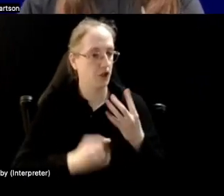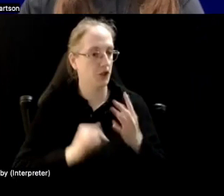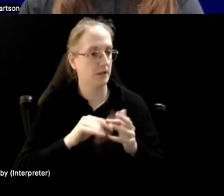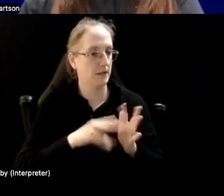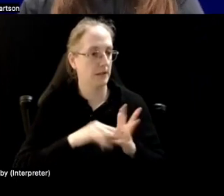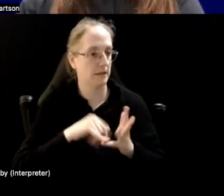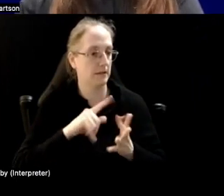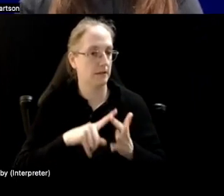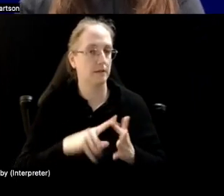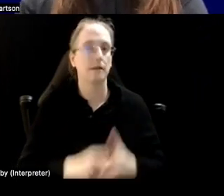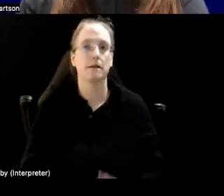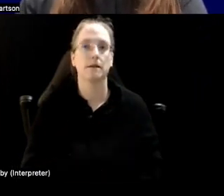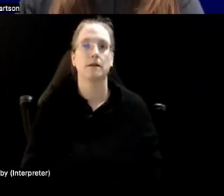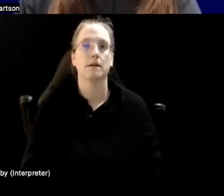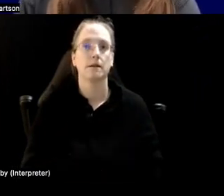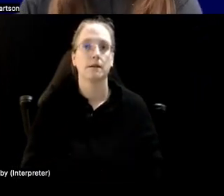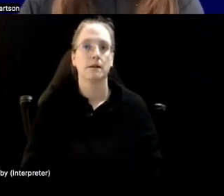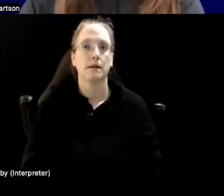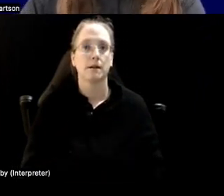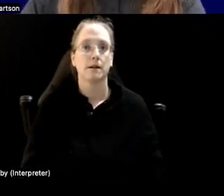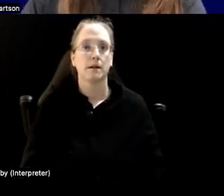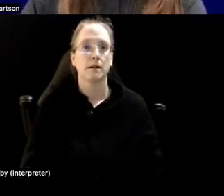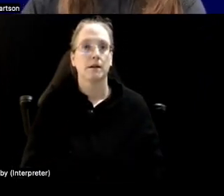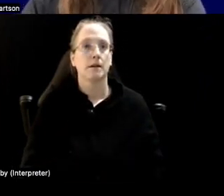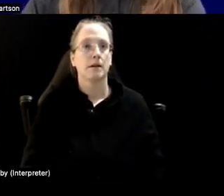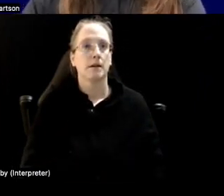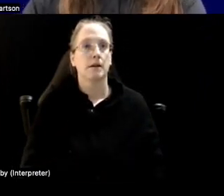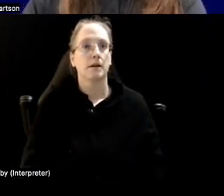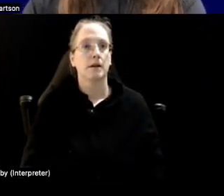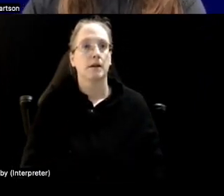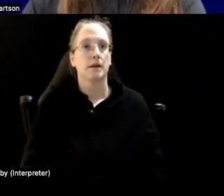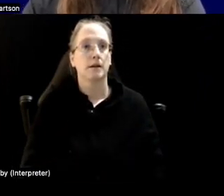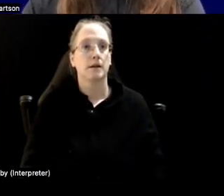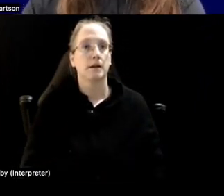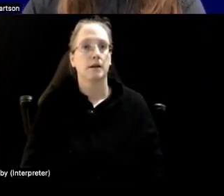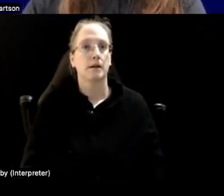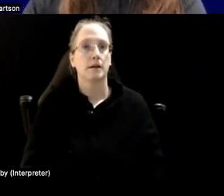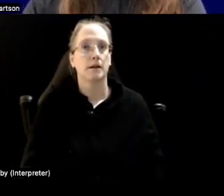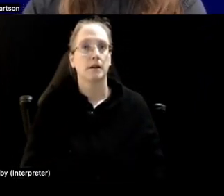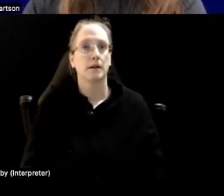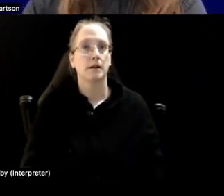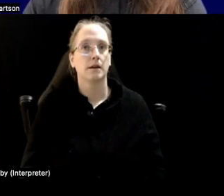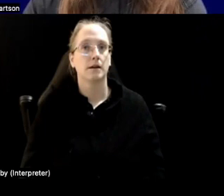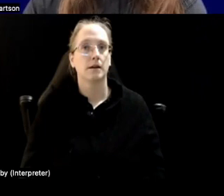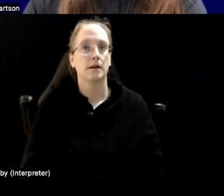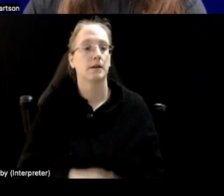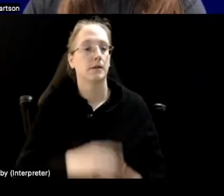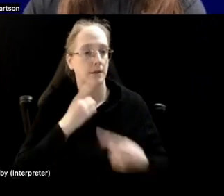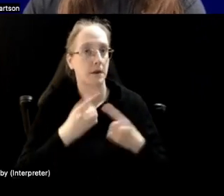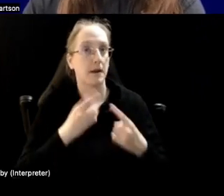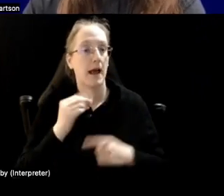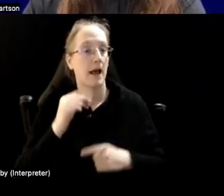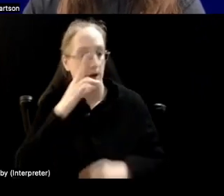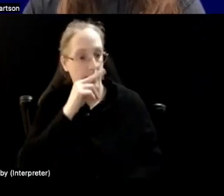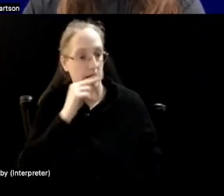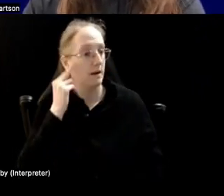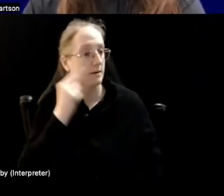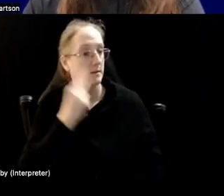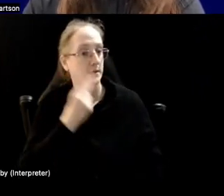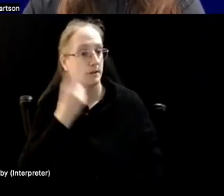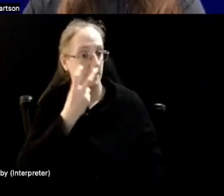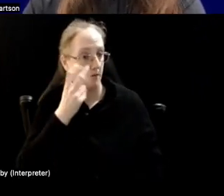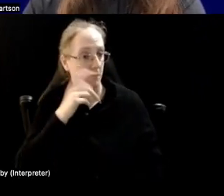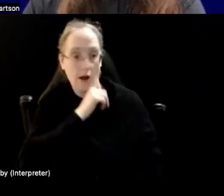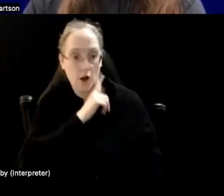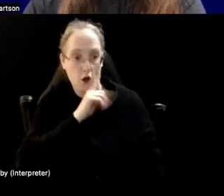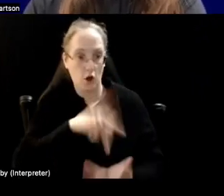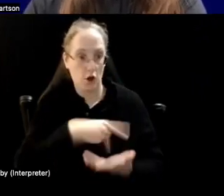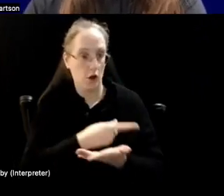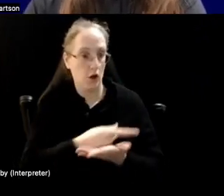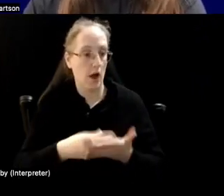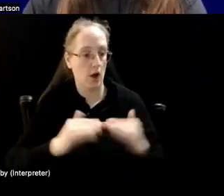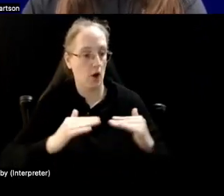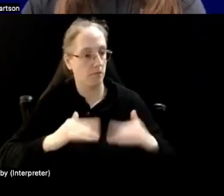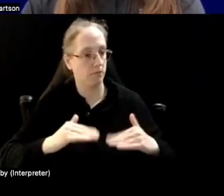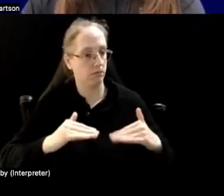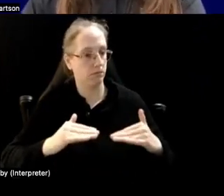Going back to the first slide. We have a young deafblind girl lying on a resonance board and